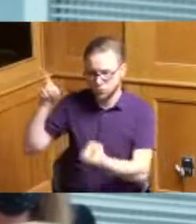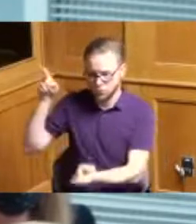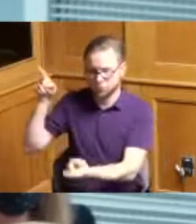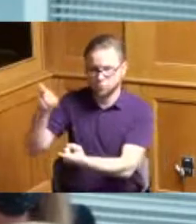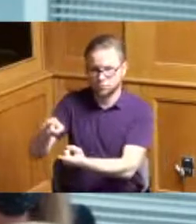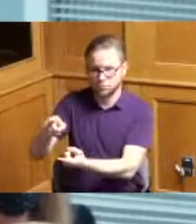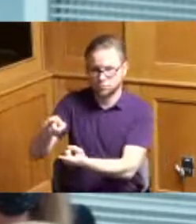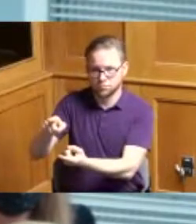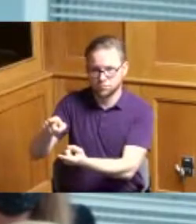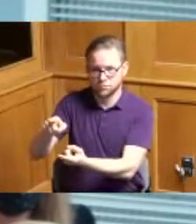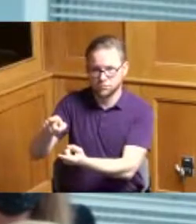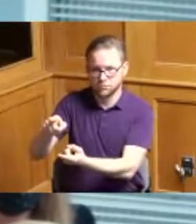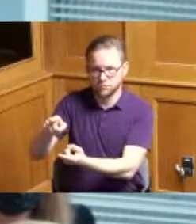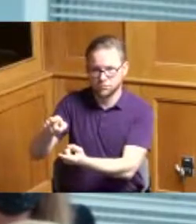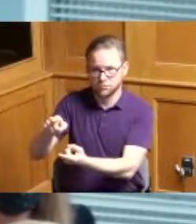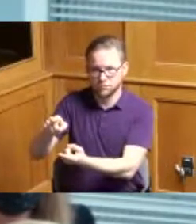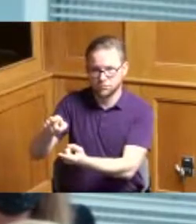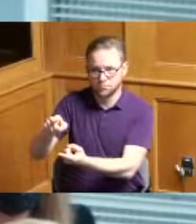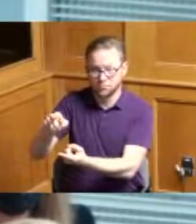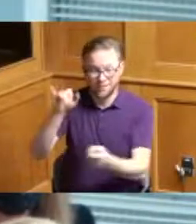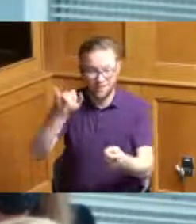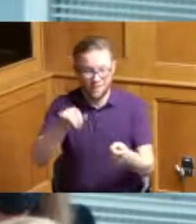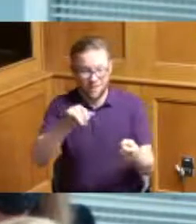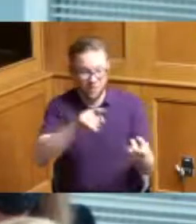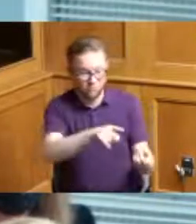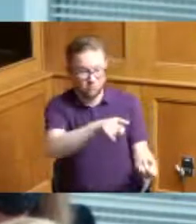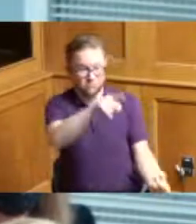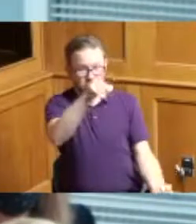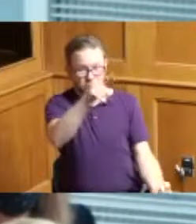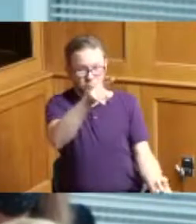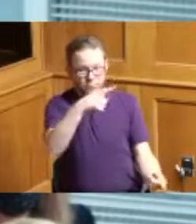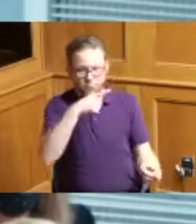in turn they have to pay the wet weather charge but depending on the combination that Pam was